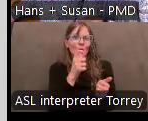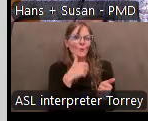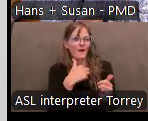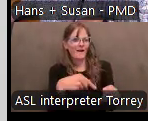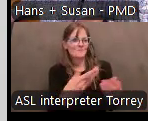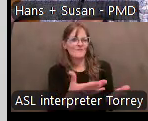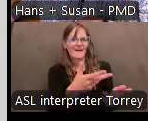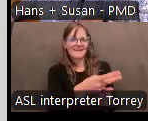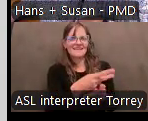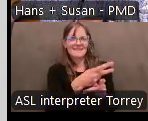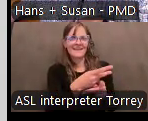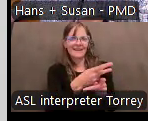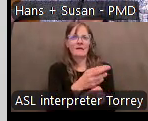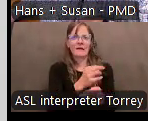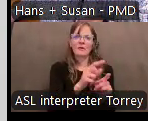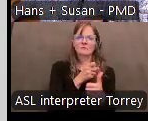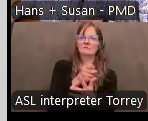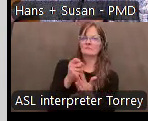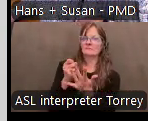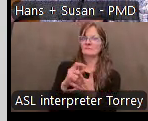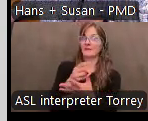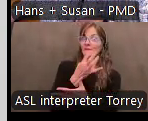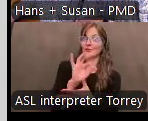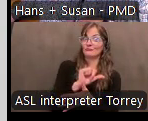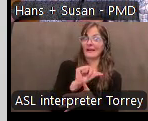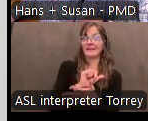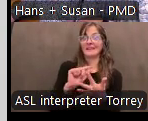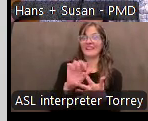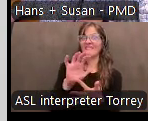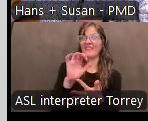get free training and a $500 bonus and the URL for the program.